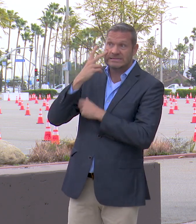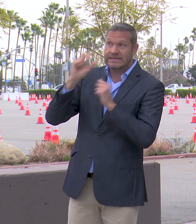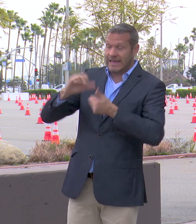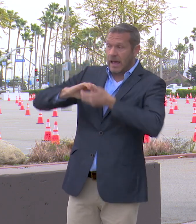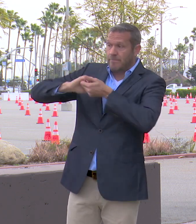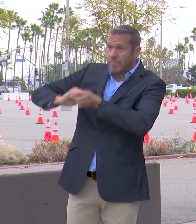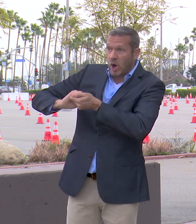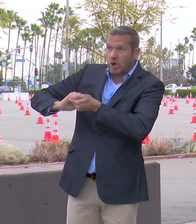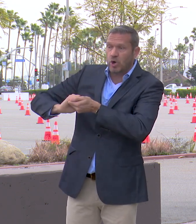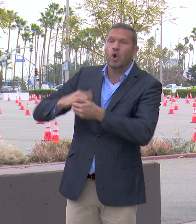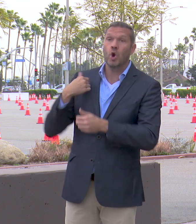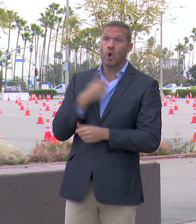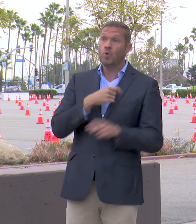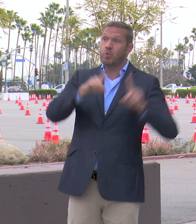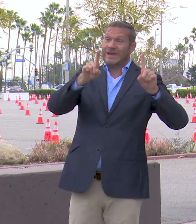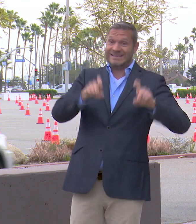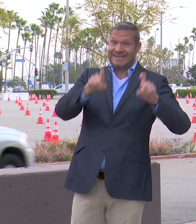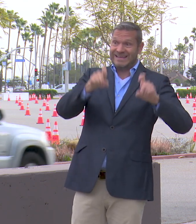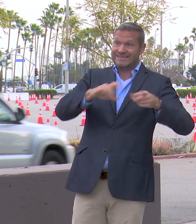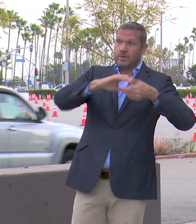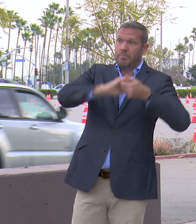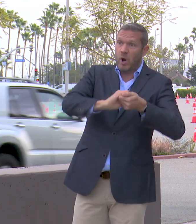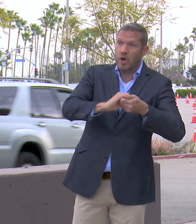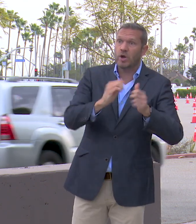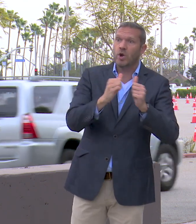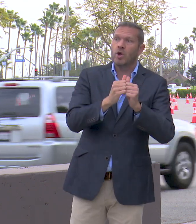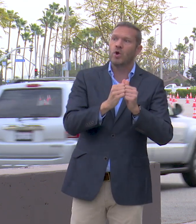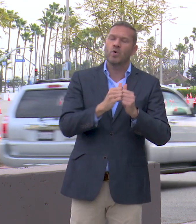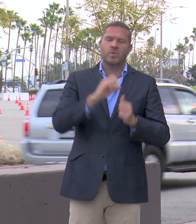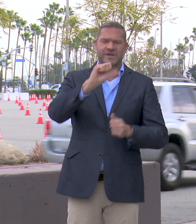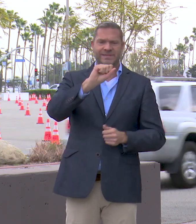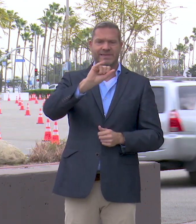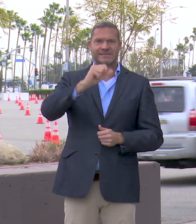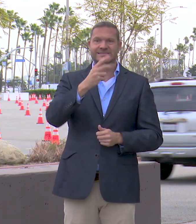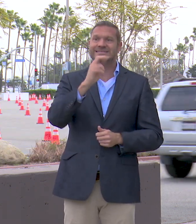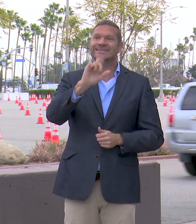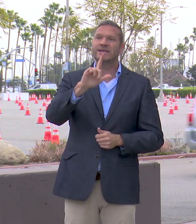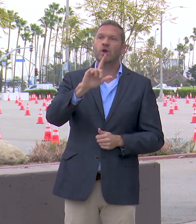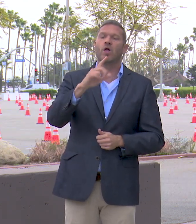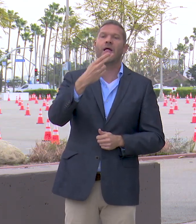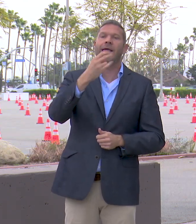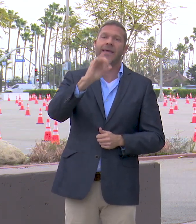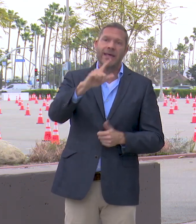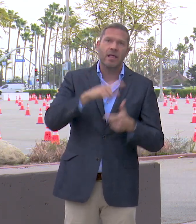we actually absorbed Signal Hill, Paramount, Lakewood, and did a lot of the testing for